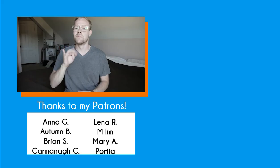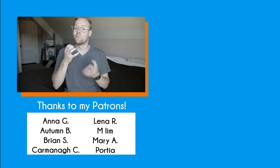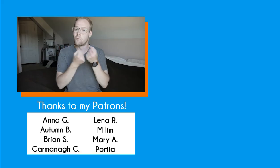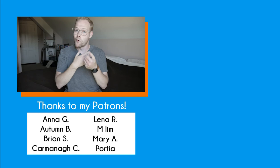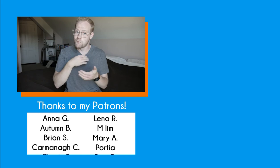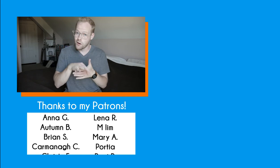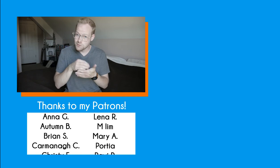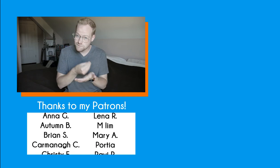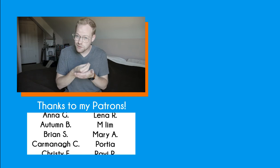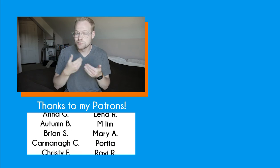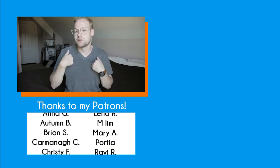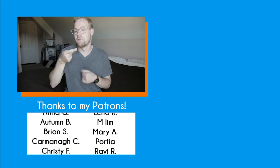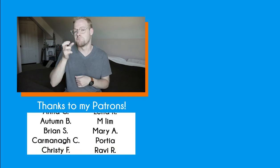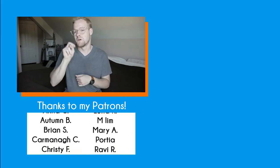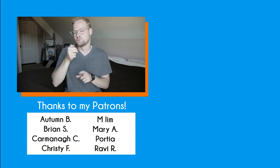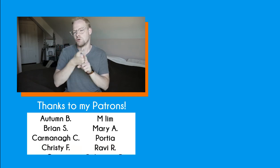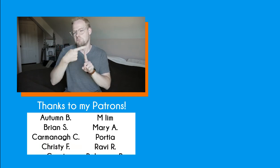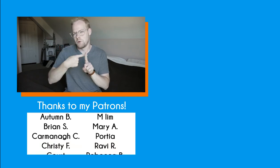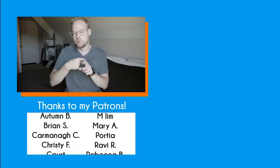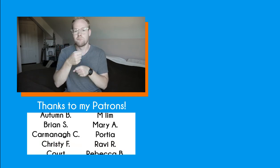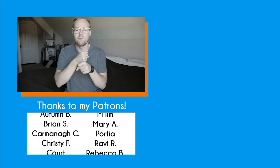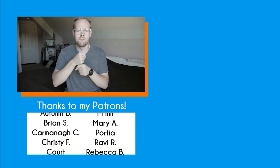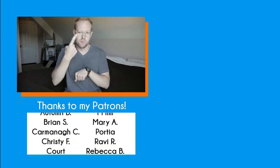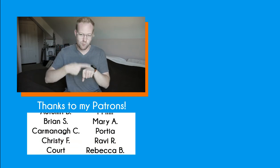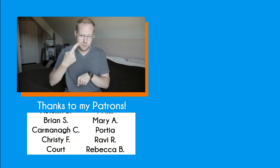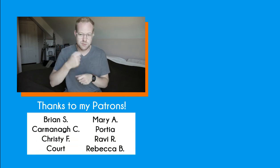If you want to support my content financially, I have Patreon, which is monthly, and Ko-fi which is one-time.